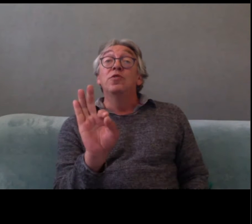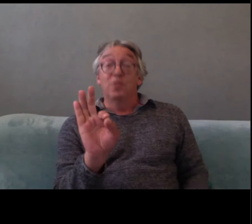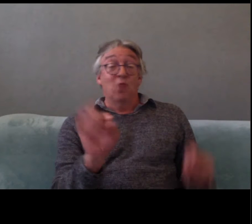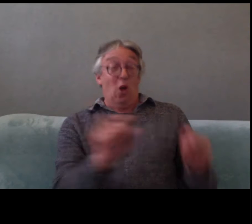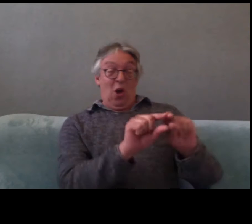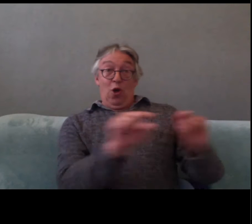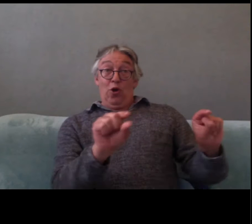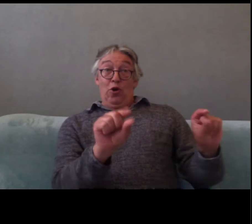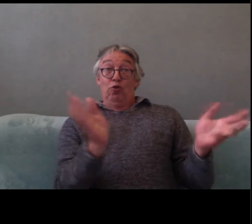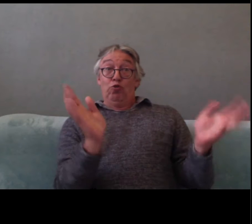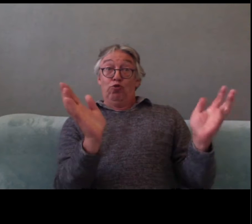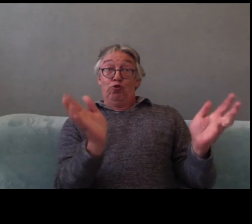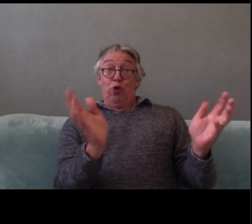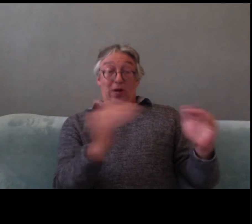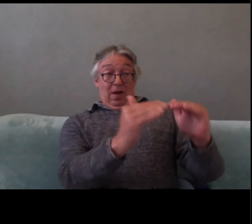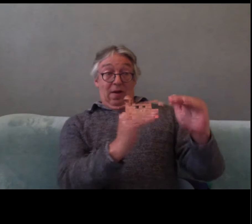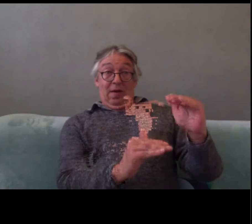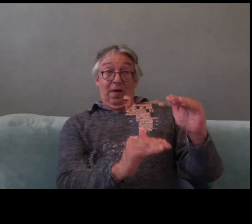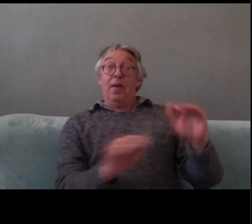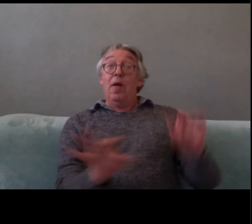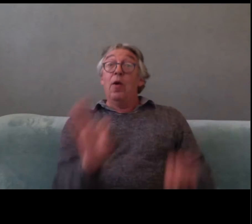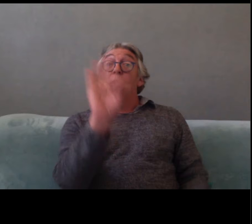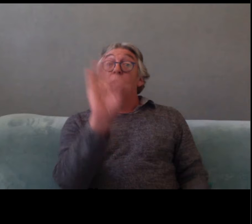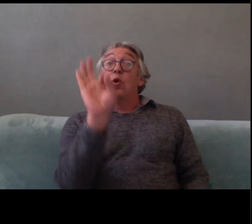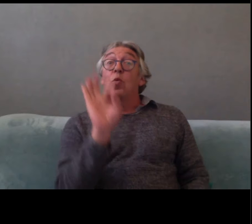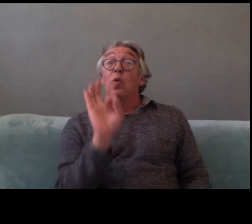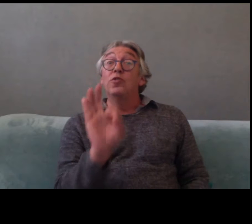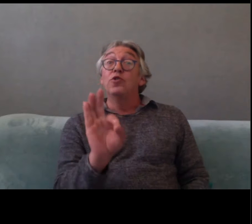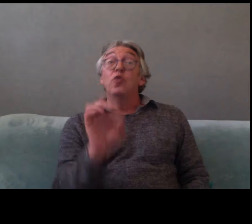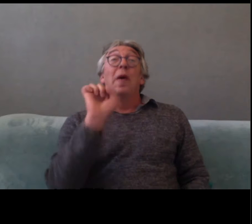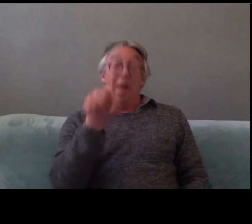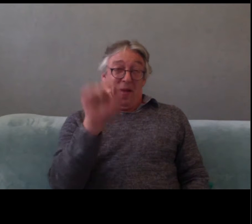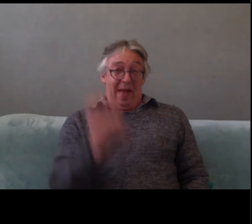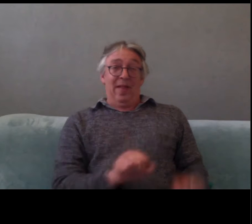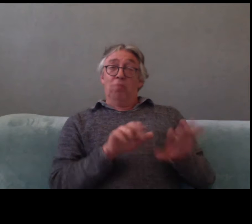You can ask these questions any time. And we'll do our very best